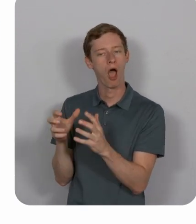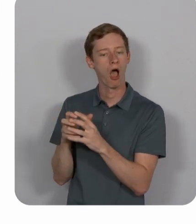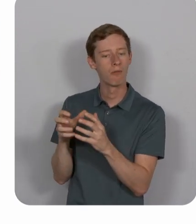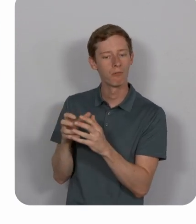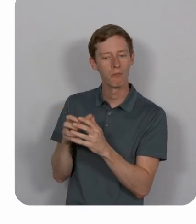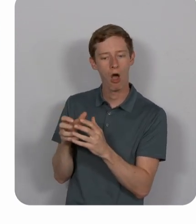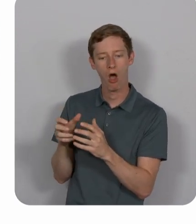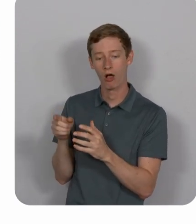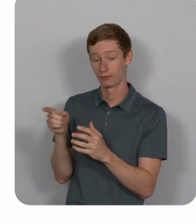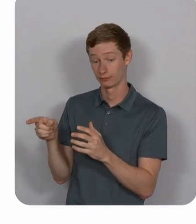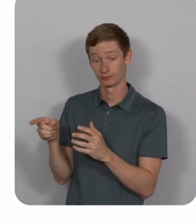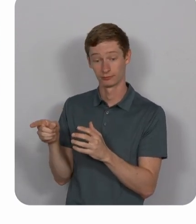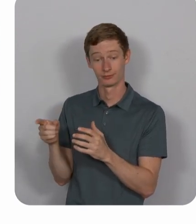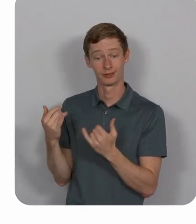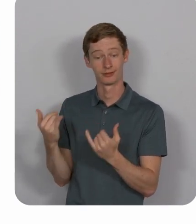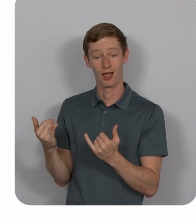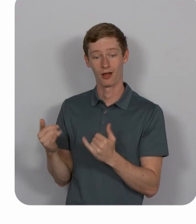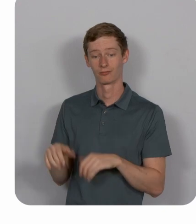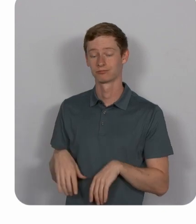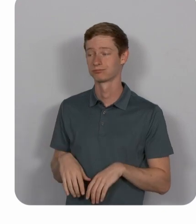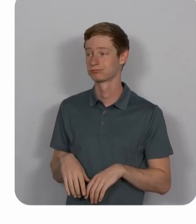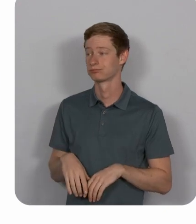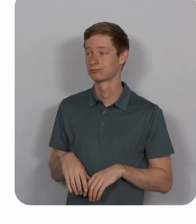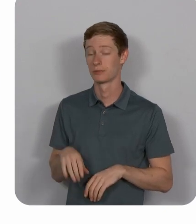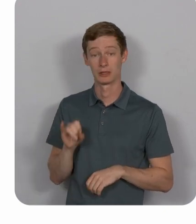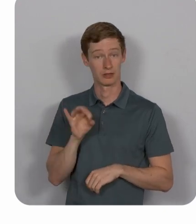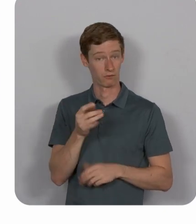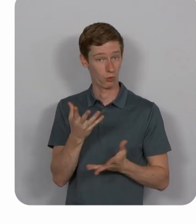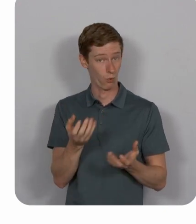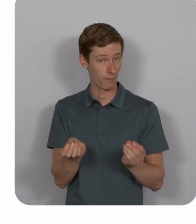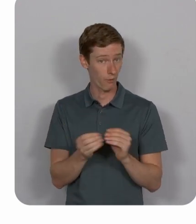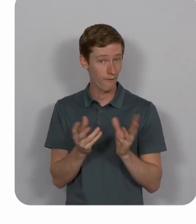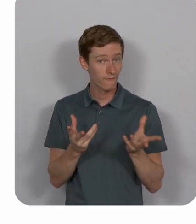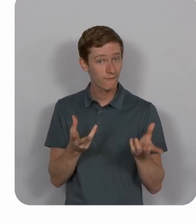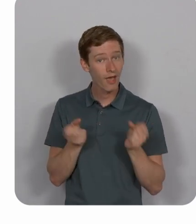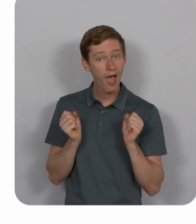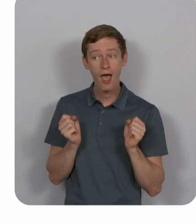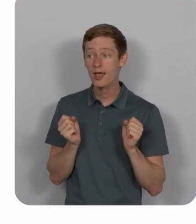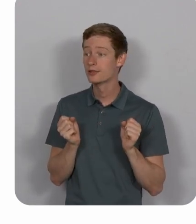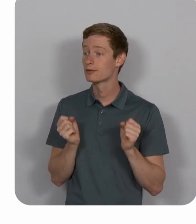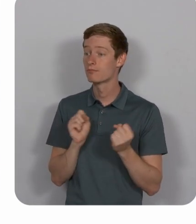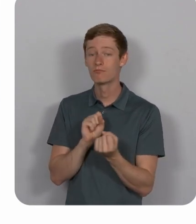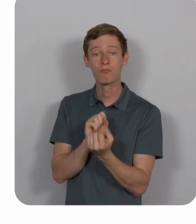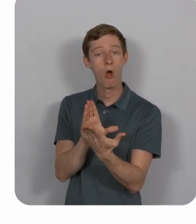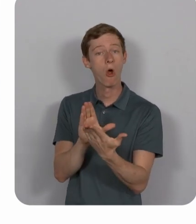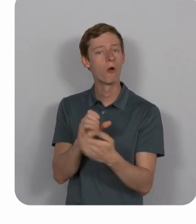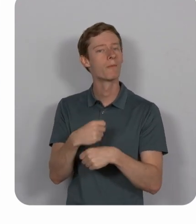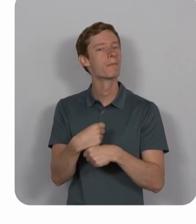Did we want a faster way to create more realistic animations